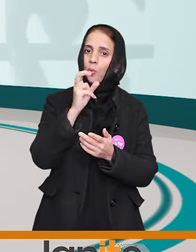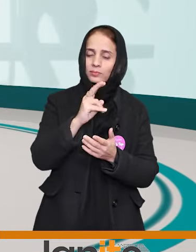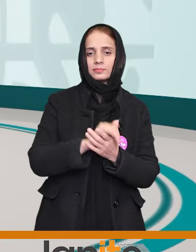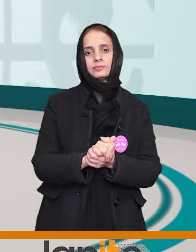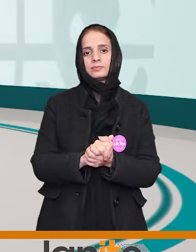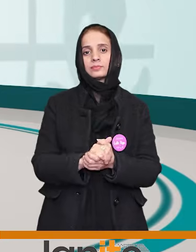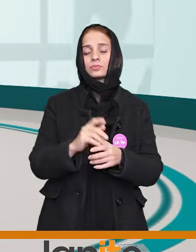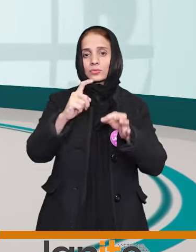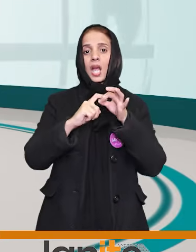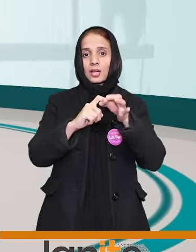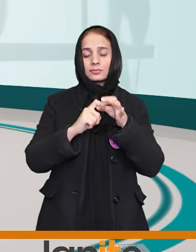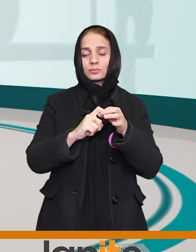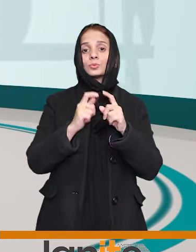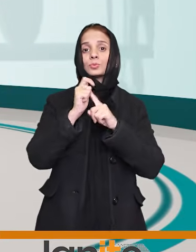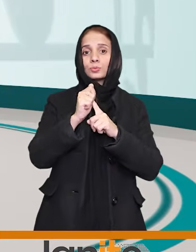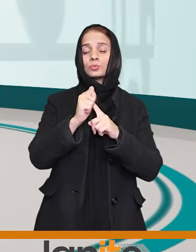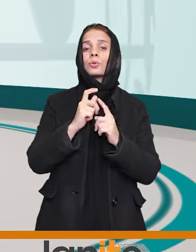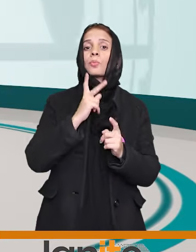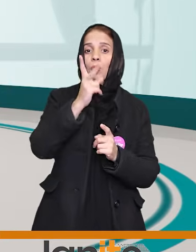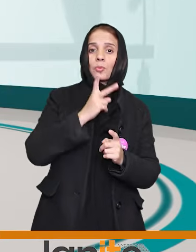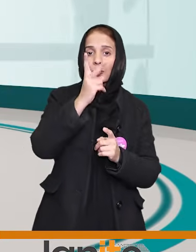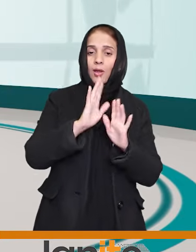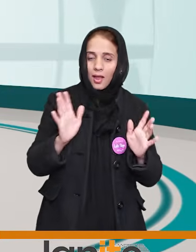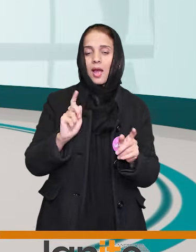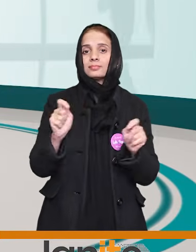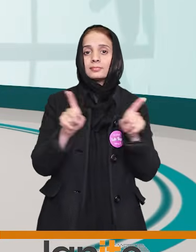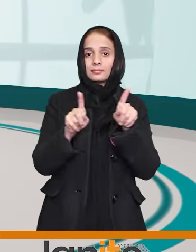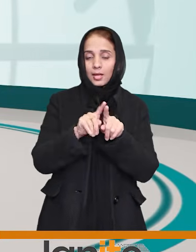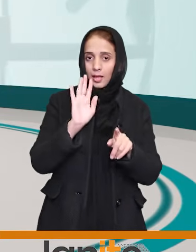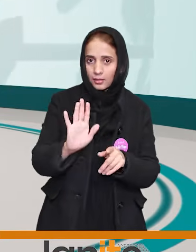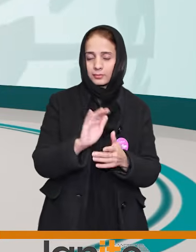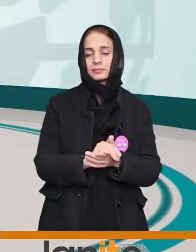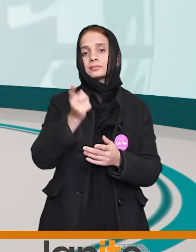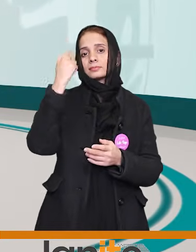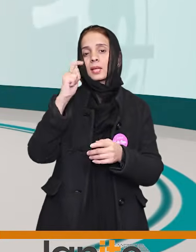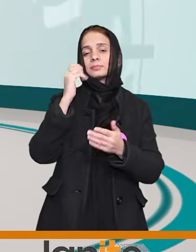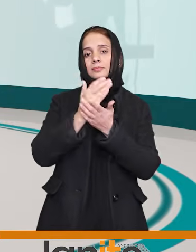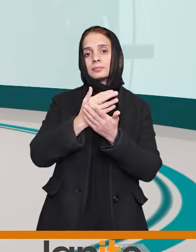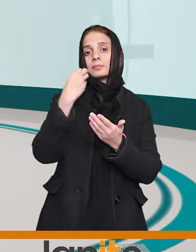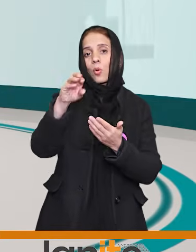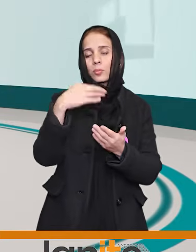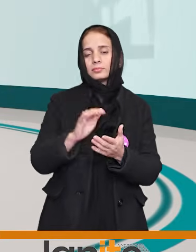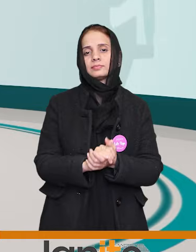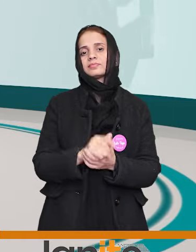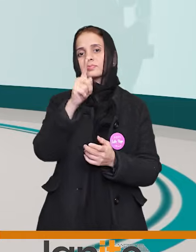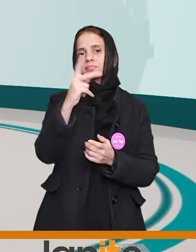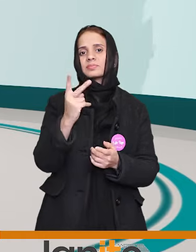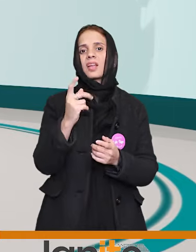if you ask important questions which is related to your project, which could help you in finishing your project, then you are professional. Right?